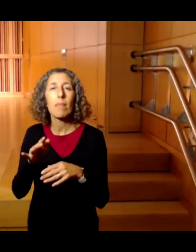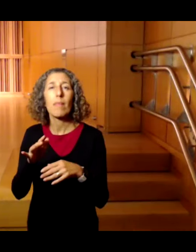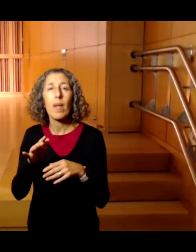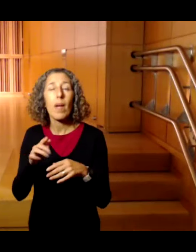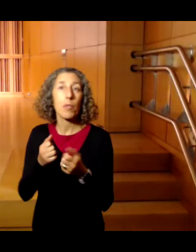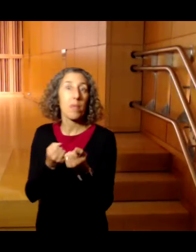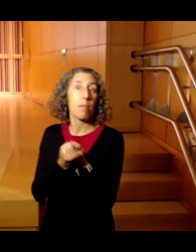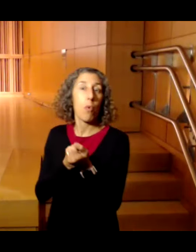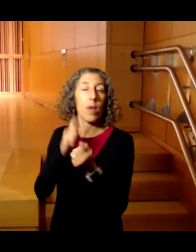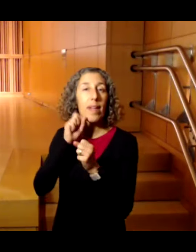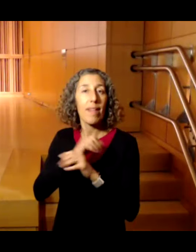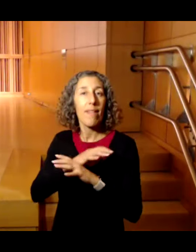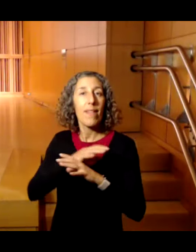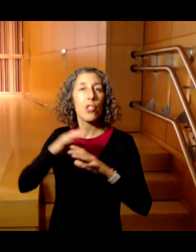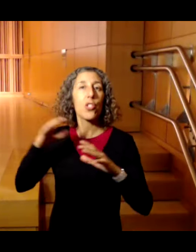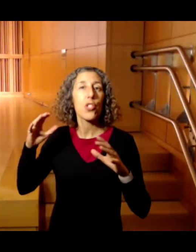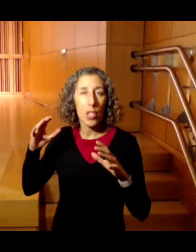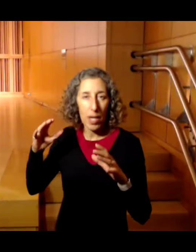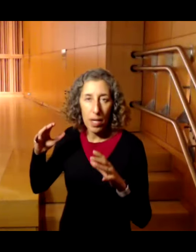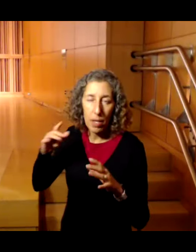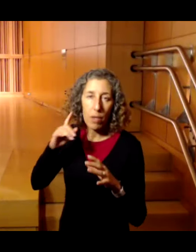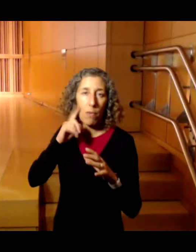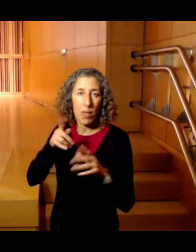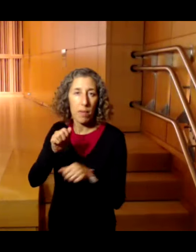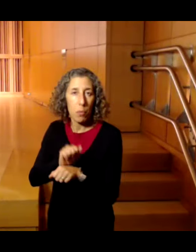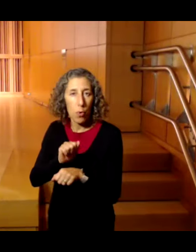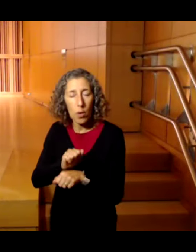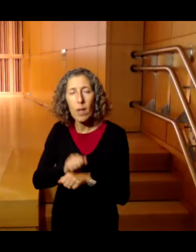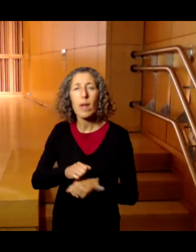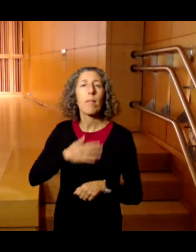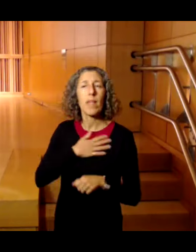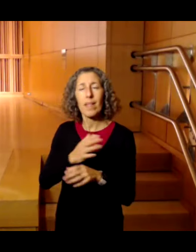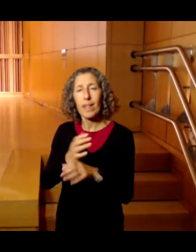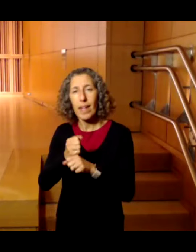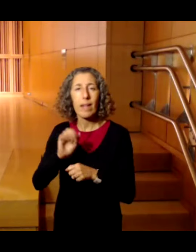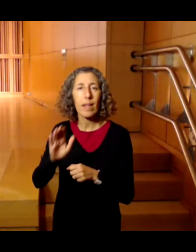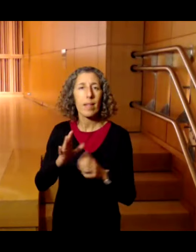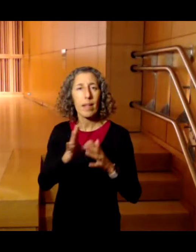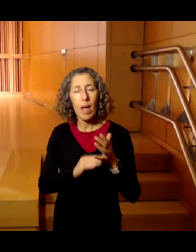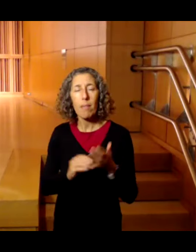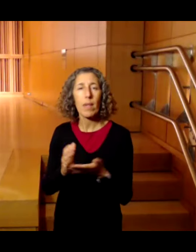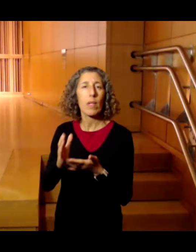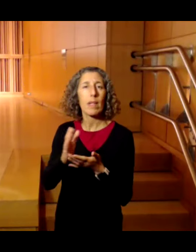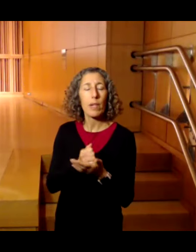and presenting him at his best. And I urge that you get a copy of this collection, not only to immerse yourself in Essex's poetry.